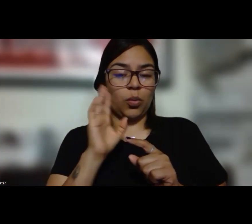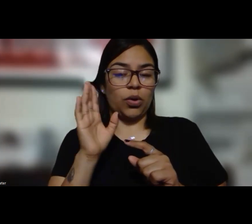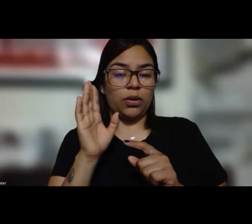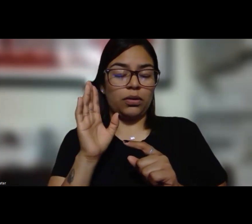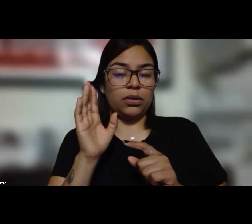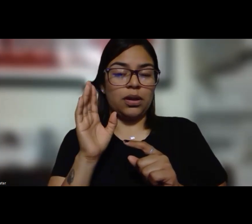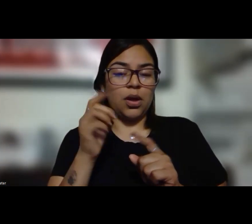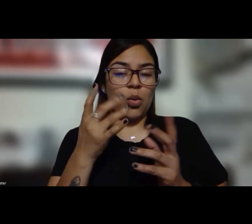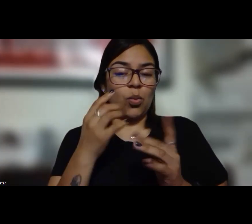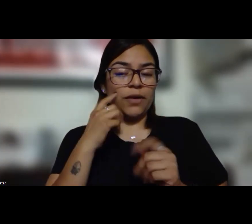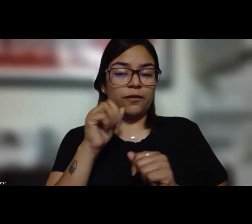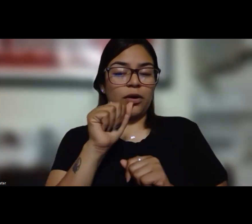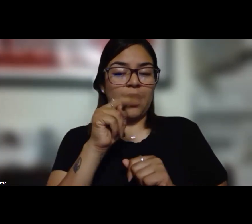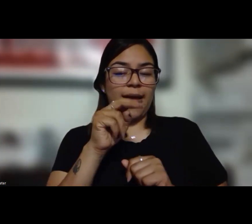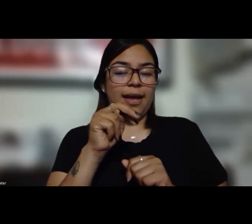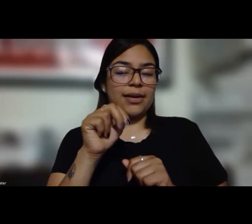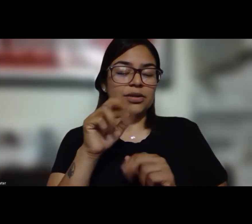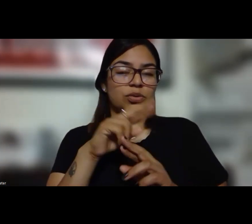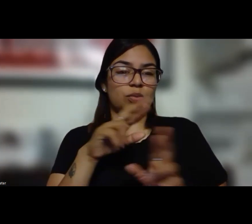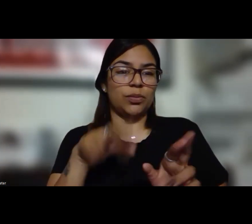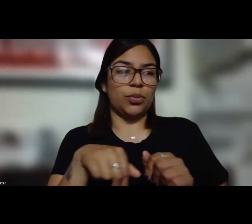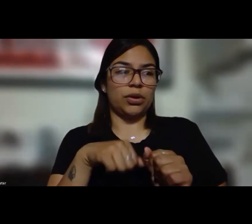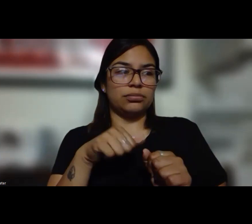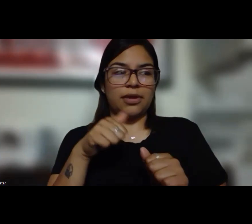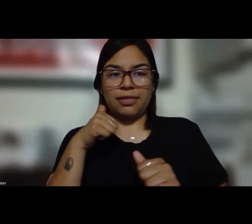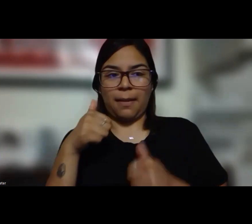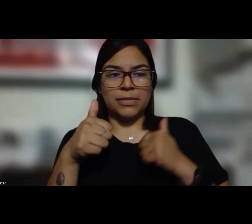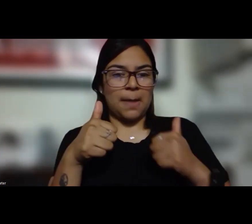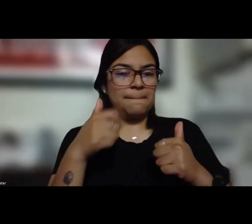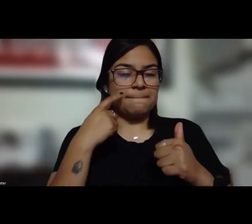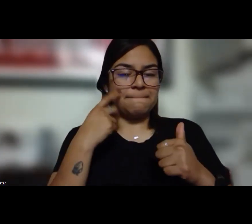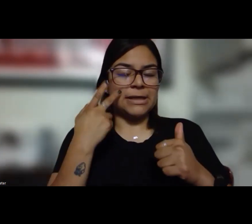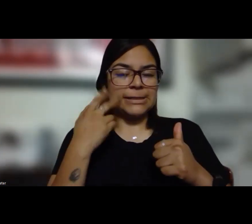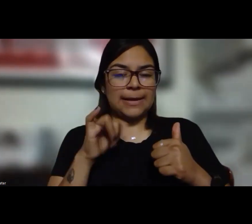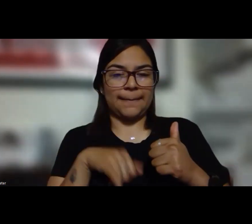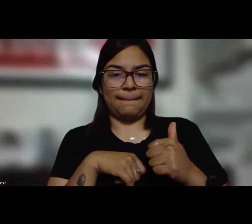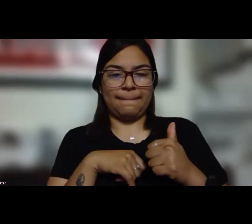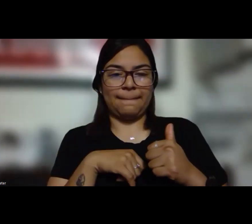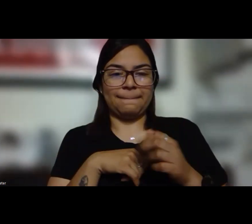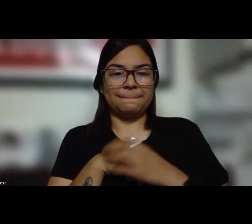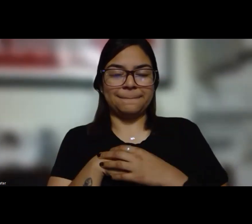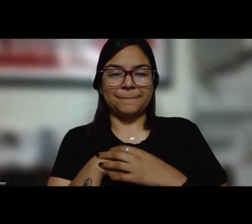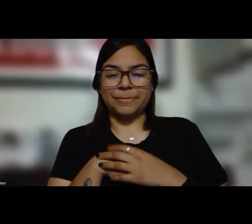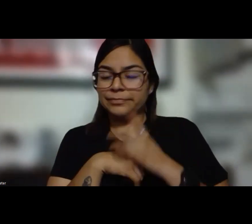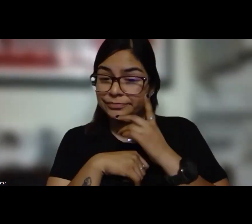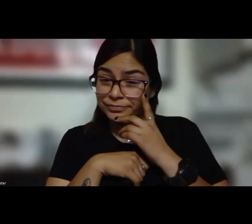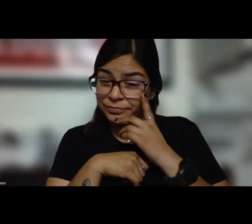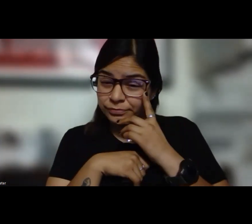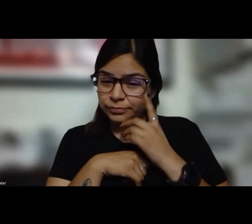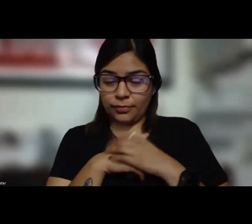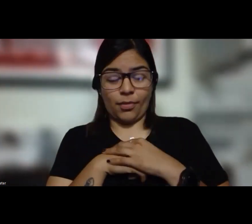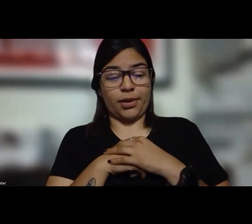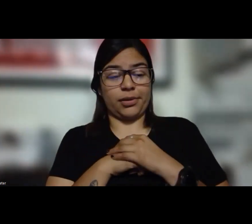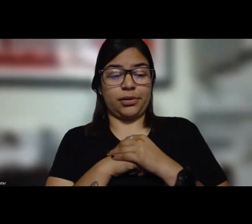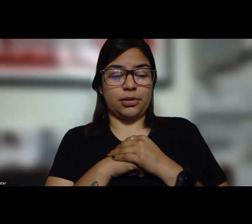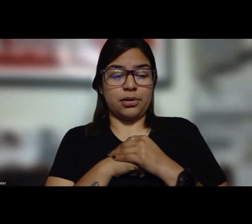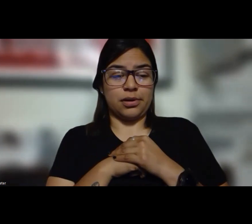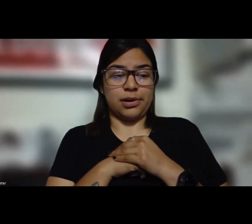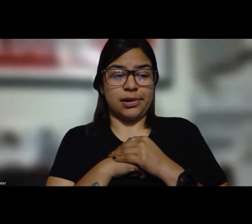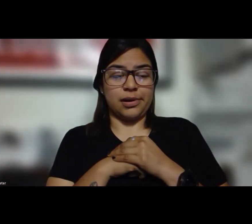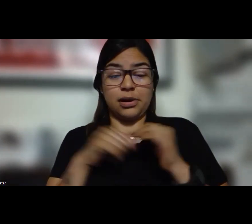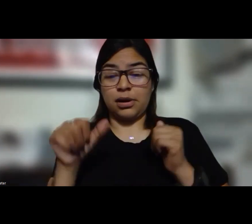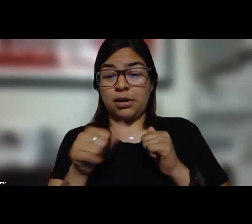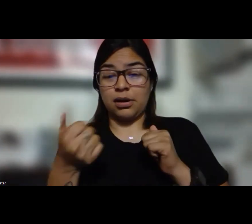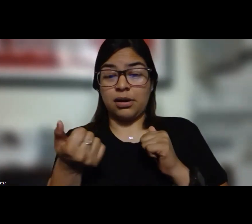think so we we have a thumbs up in in the uh in the room um any any other additional thoughts